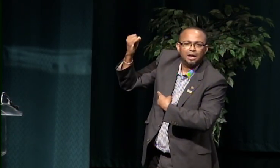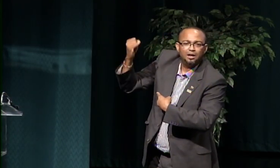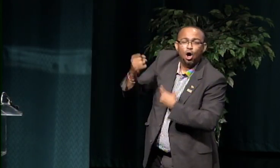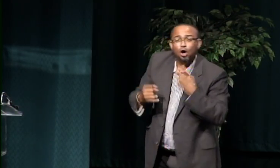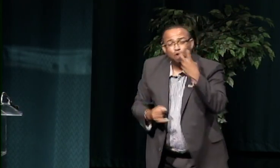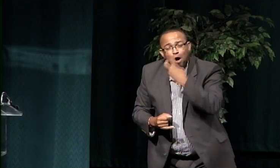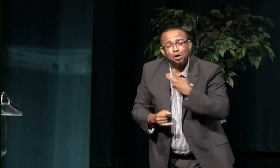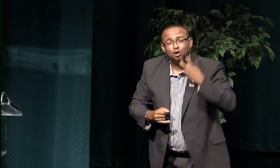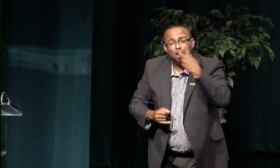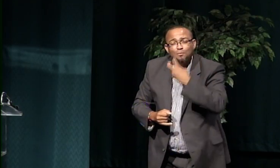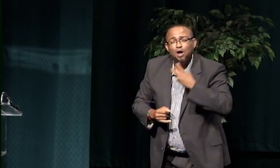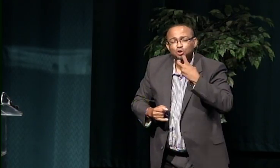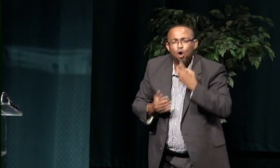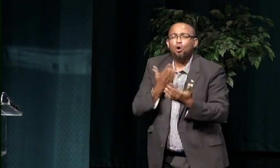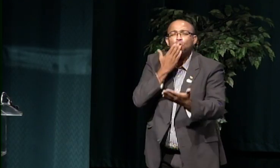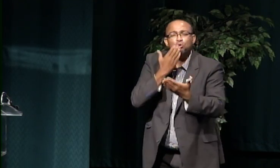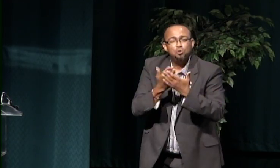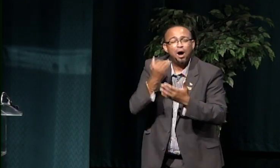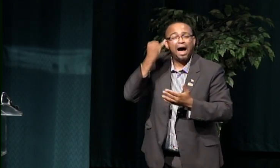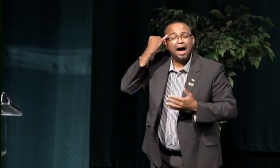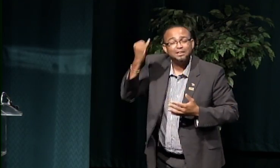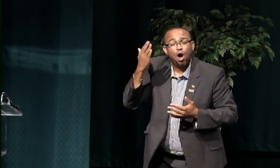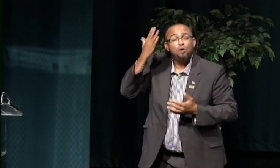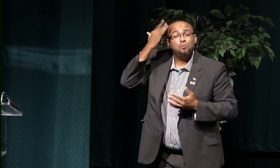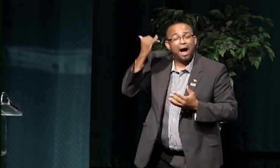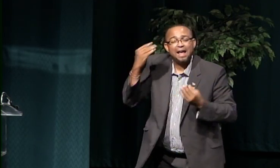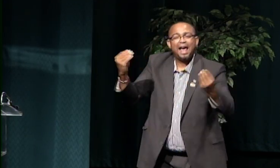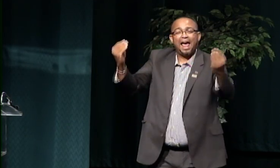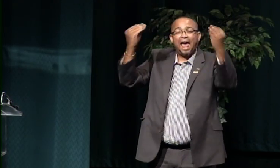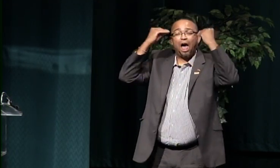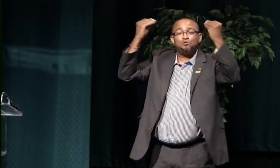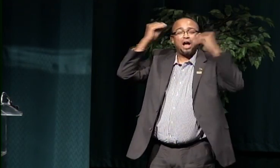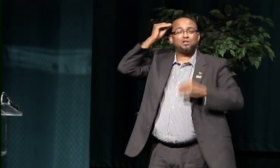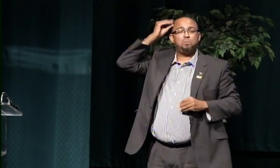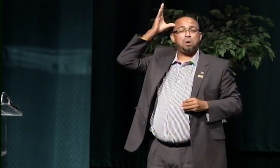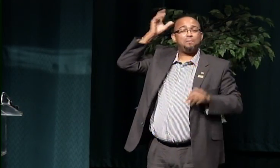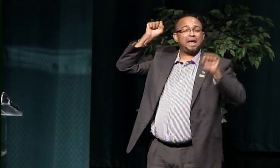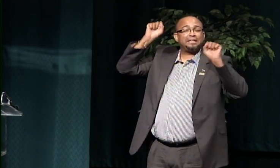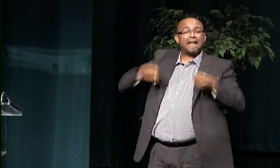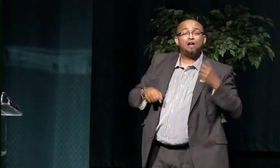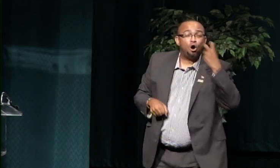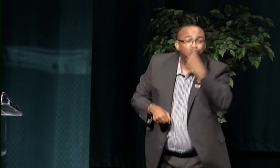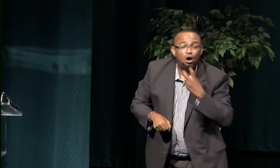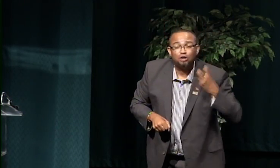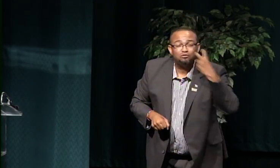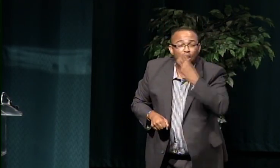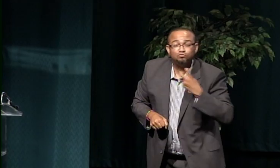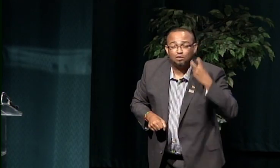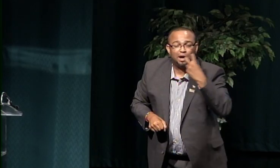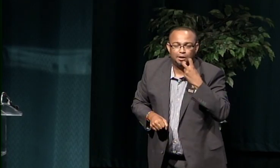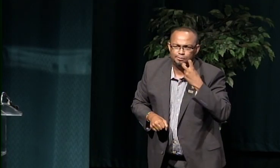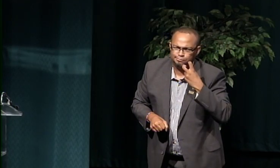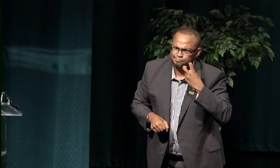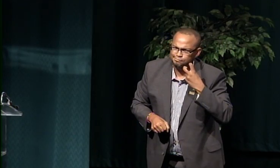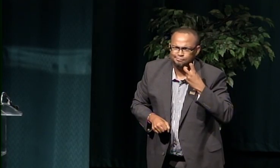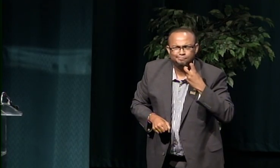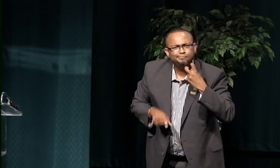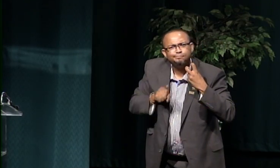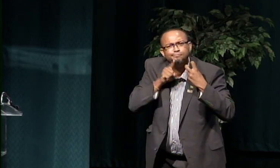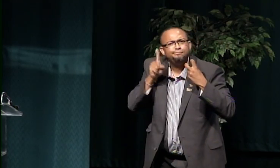and that sign language was not. Because then we can learn how to communicate